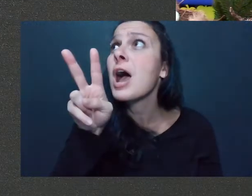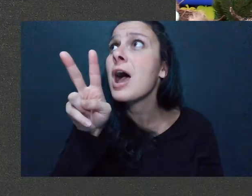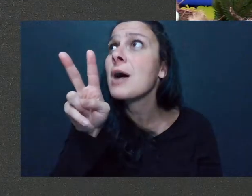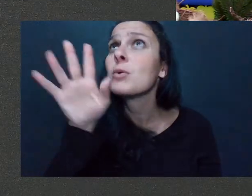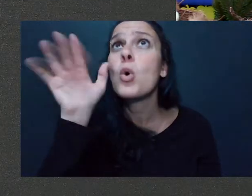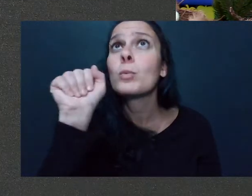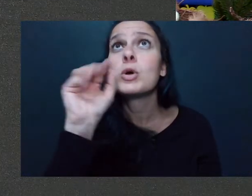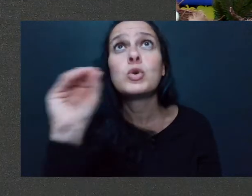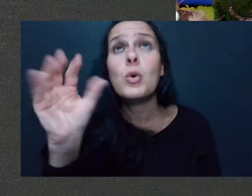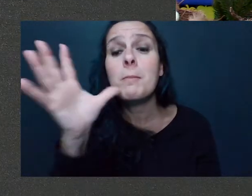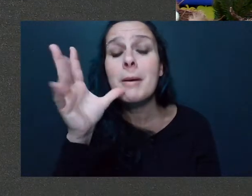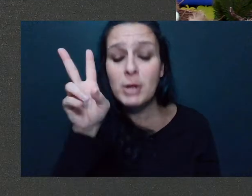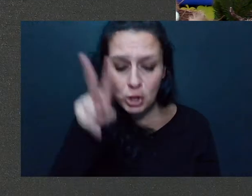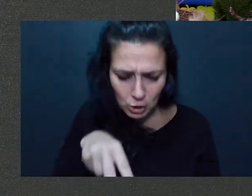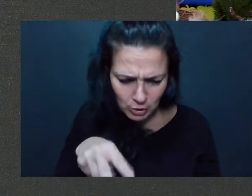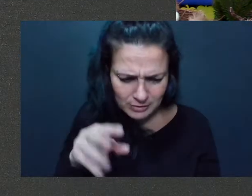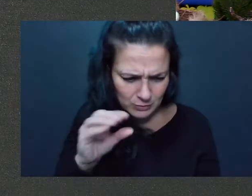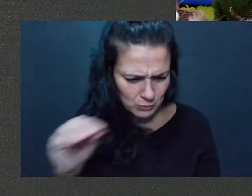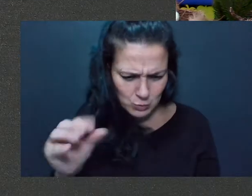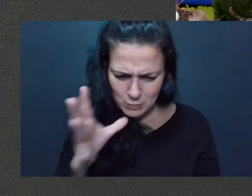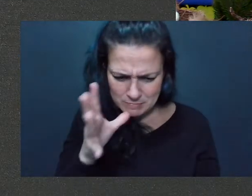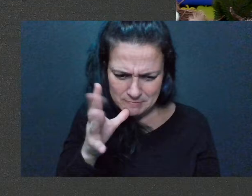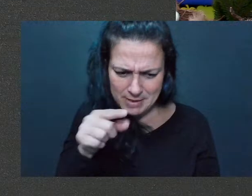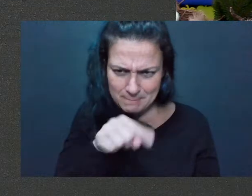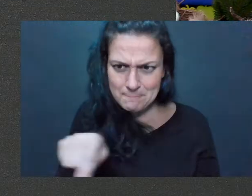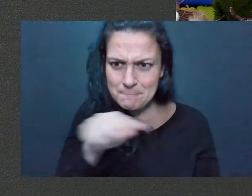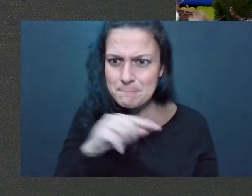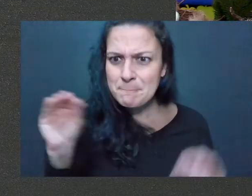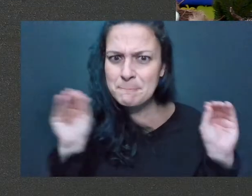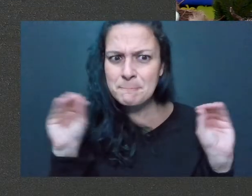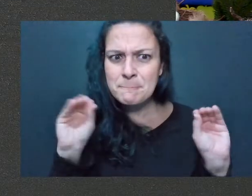He looked down. He did not see her.